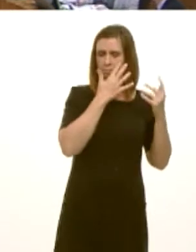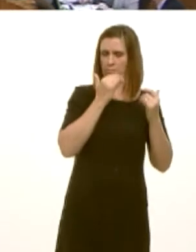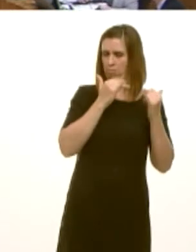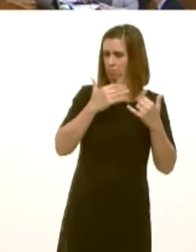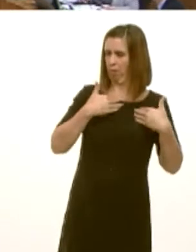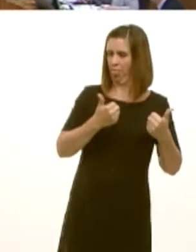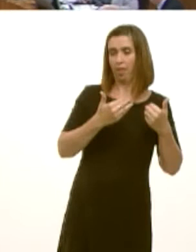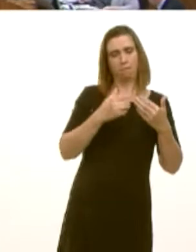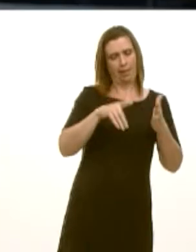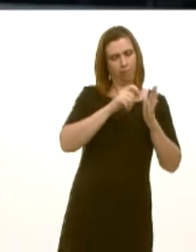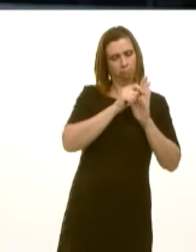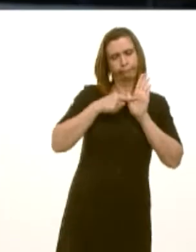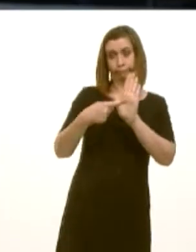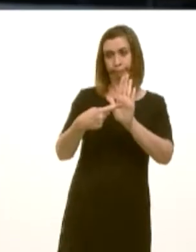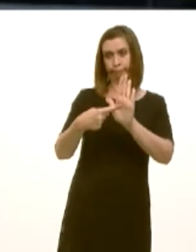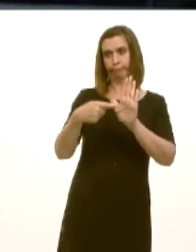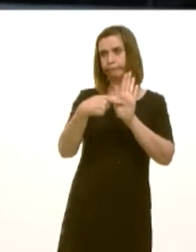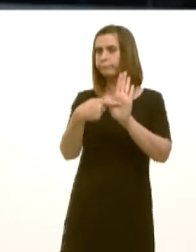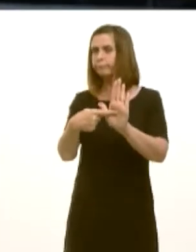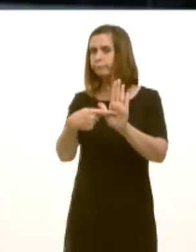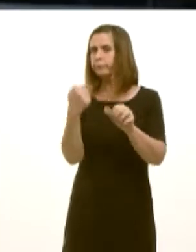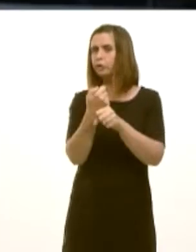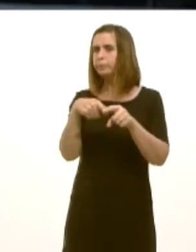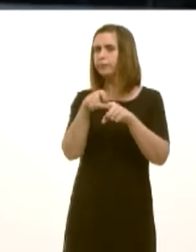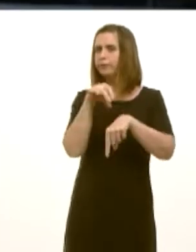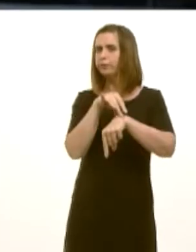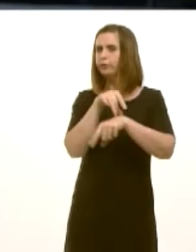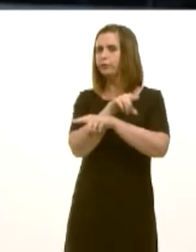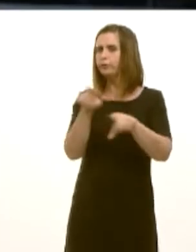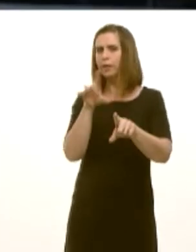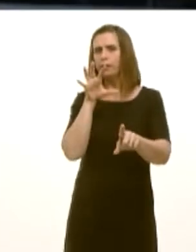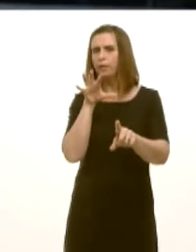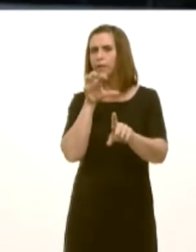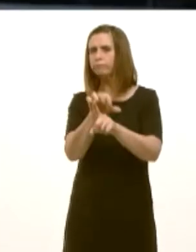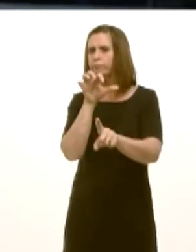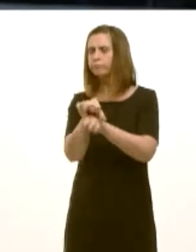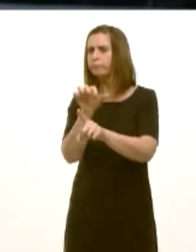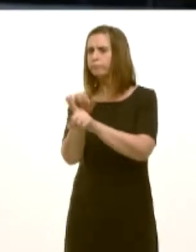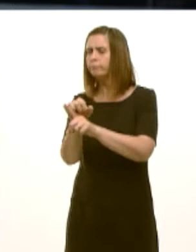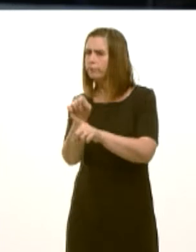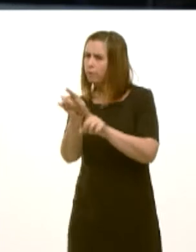new guidance to enable GPs to better spot the signs and symptoms of cancer to allow